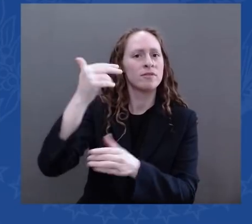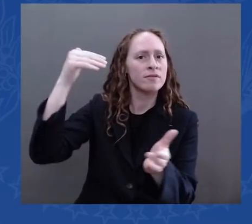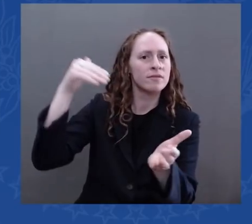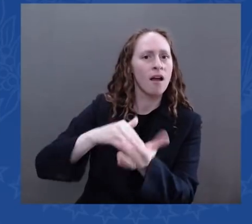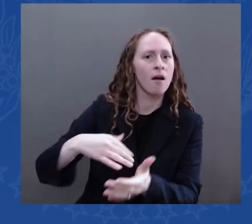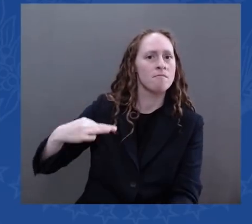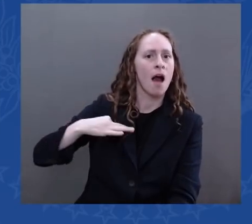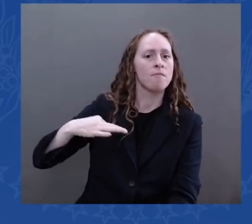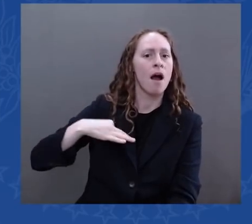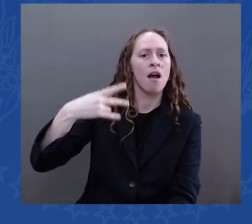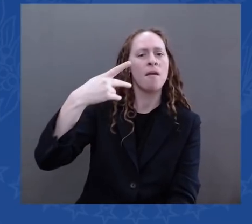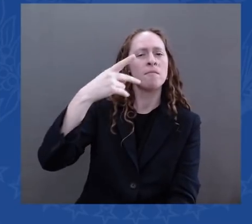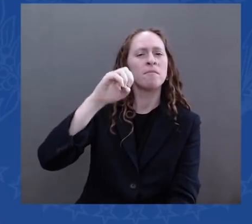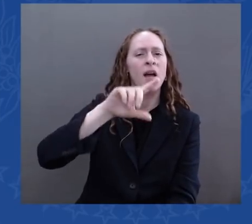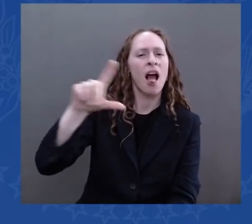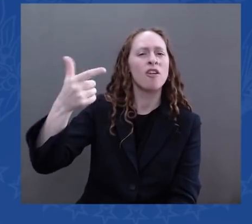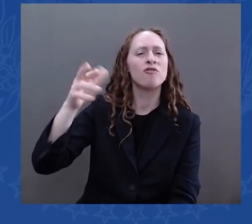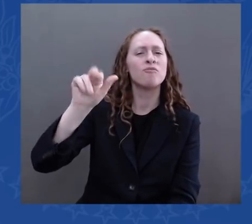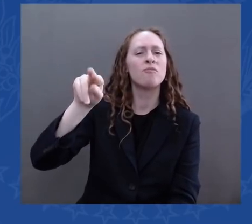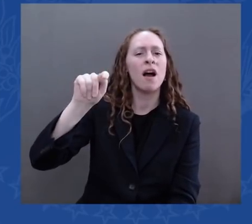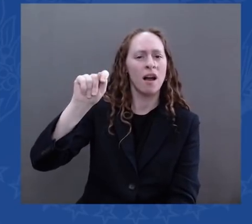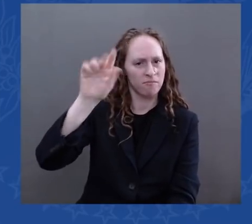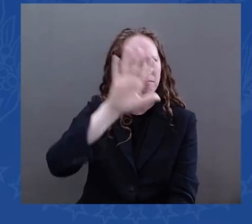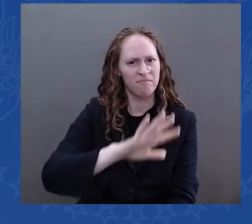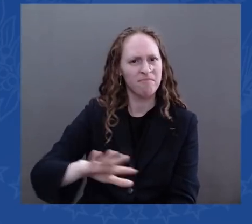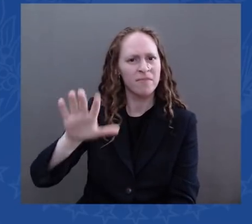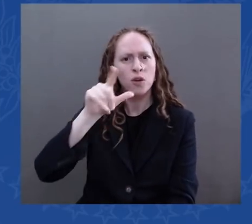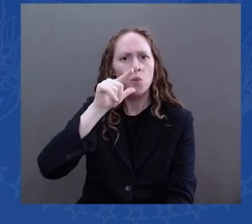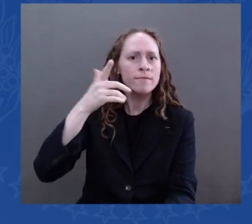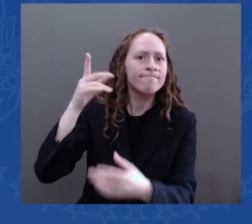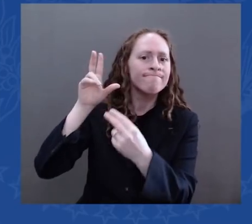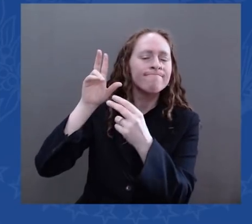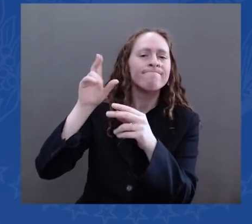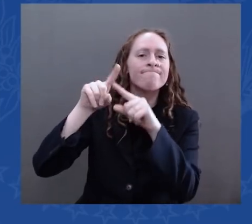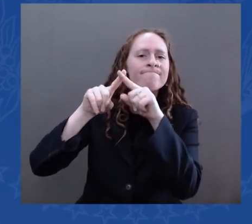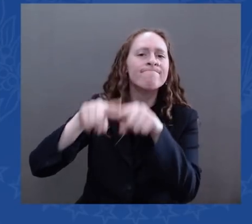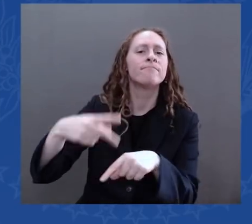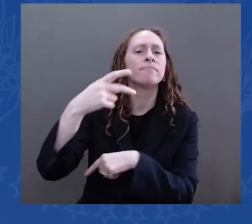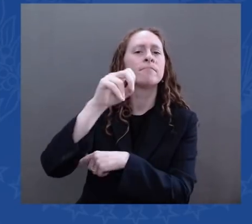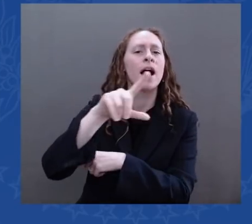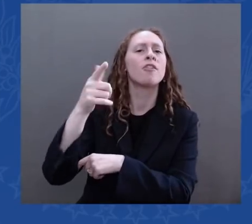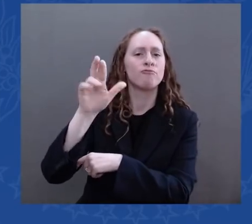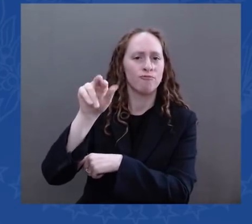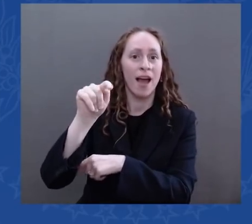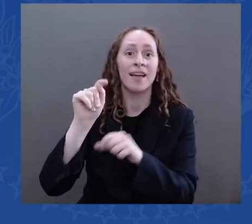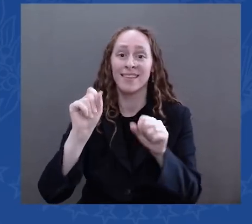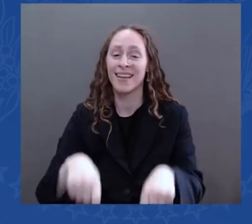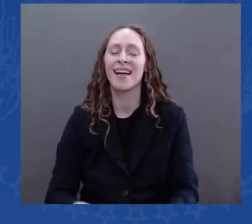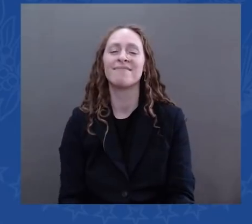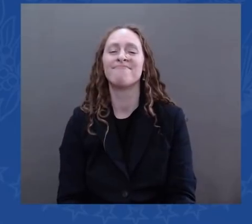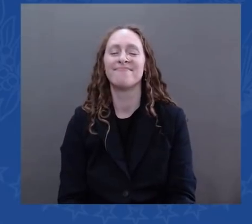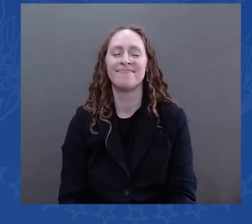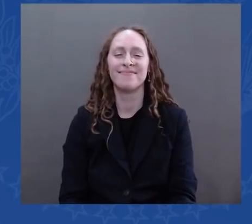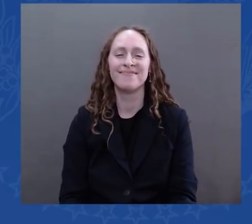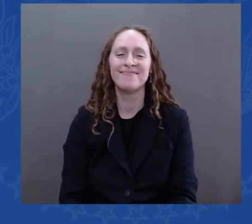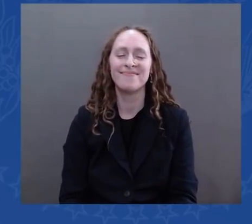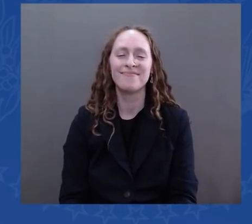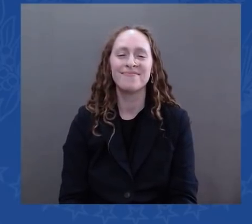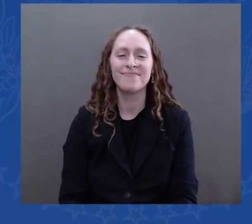My budget invests in building more homes to keep us up -- to deal with the skyrocketing cost of housing for the middle class and the poor.